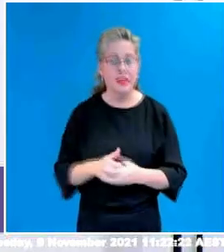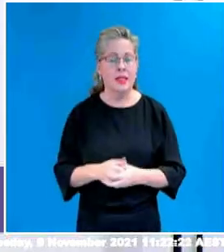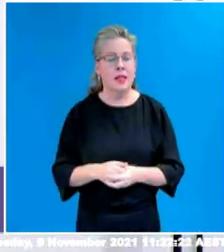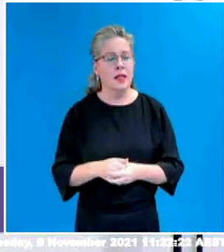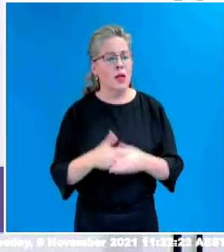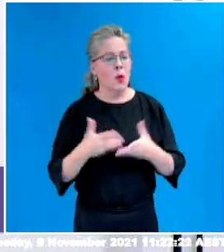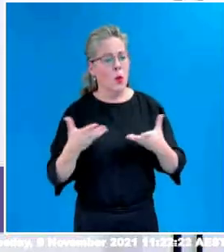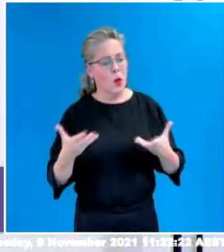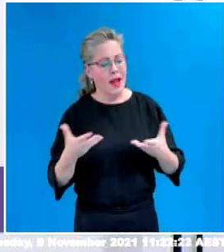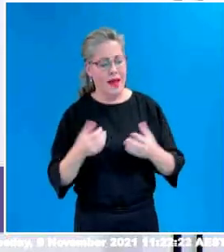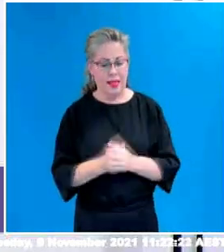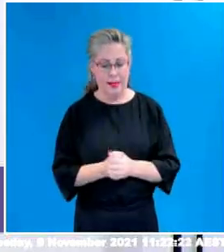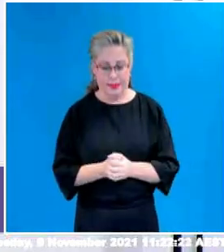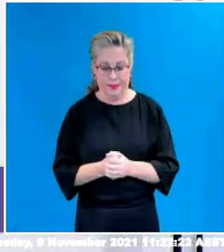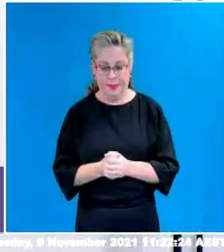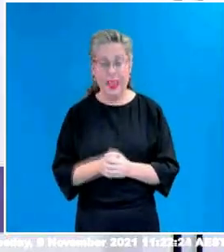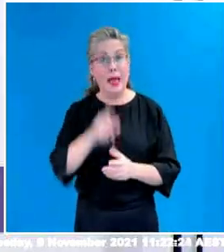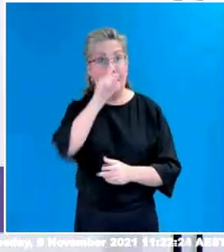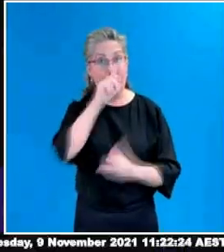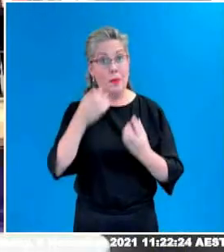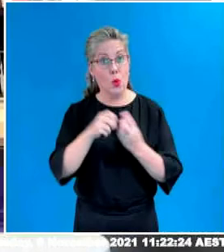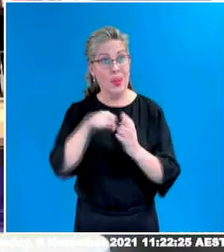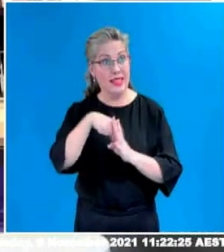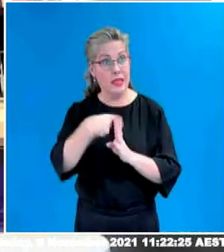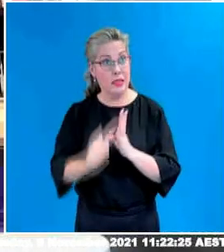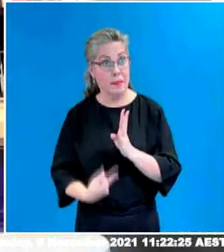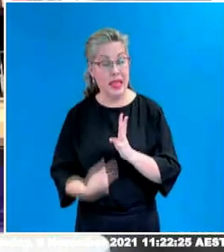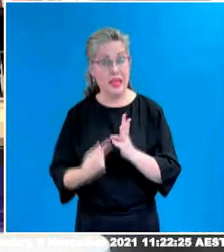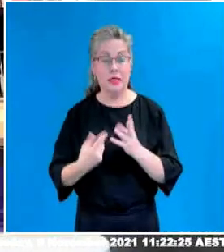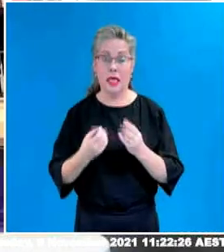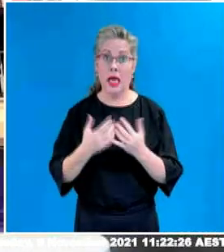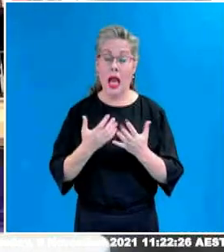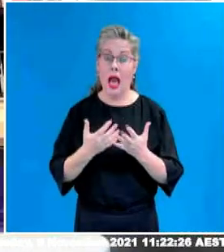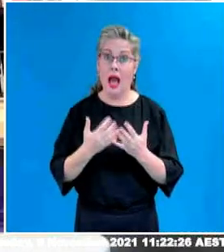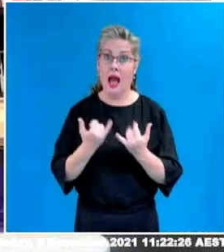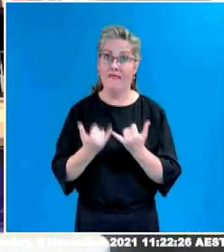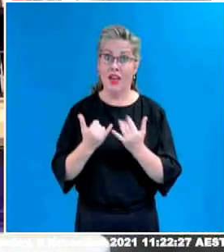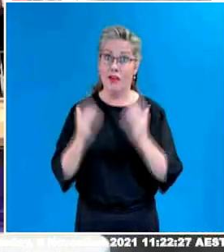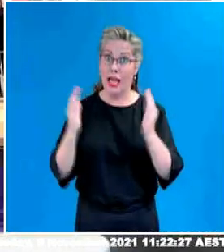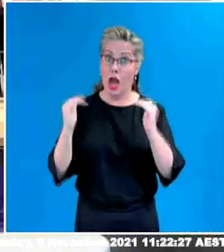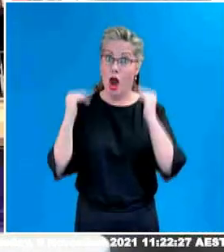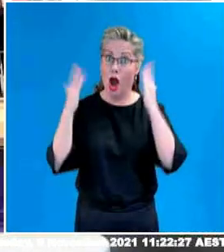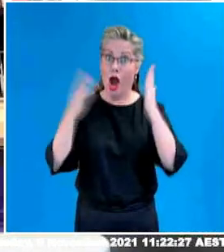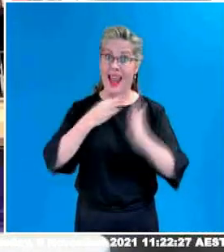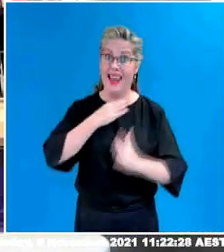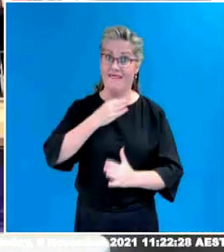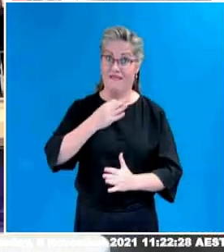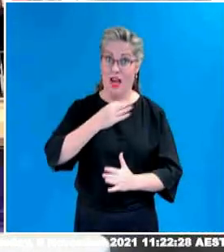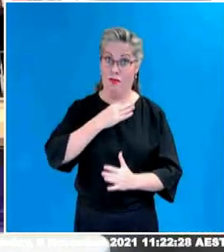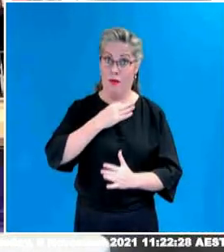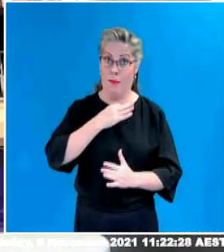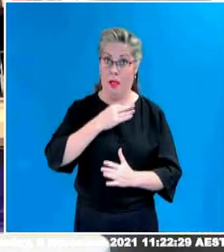are highly vulnerable to aspects of modern slavery, including trafficking and abuse of workplace rights.